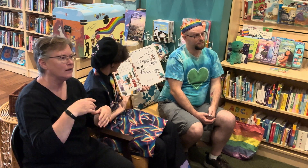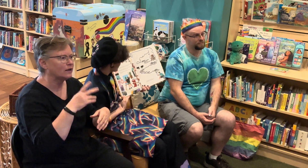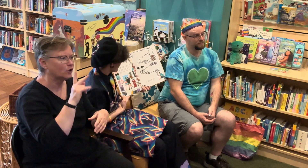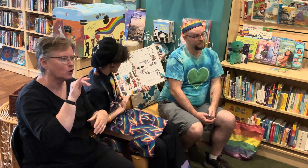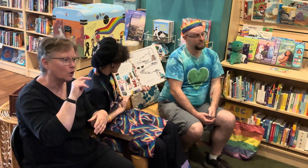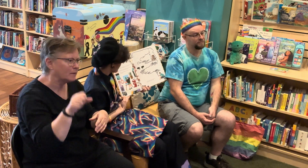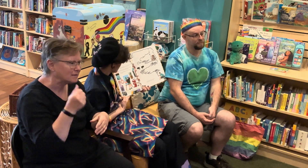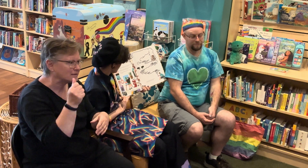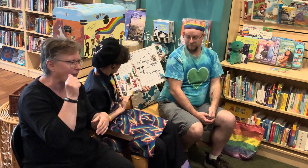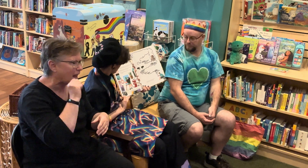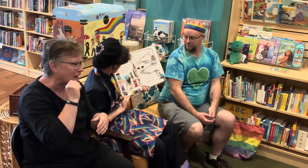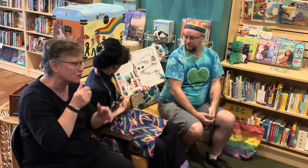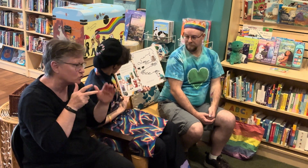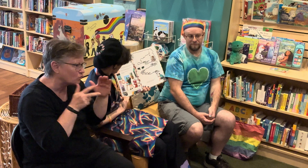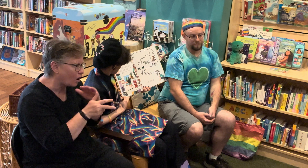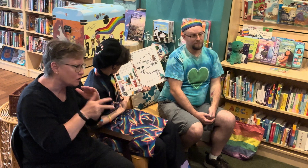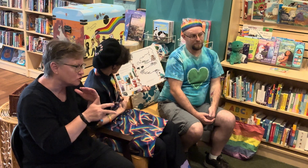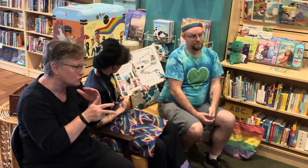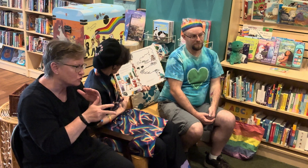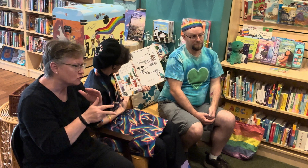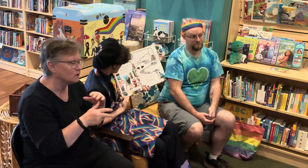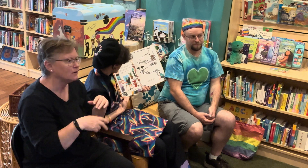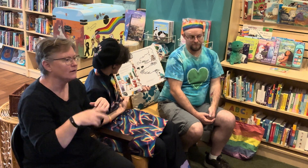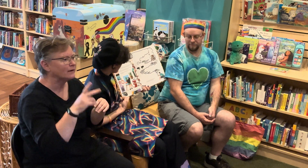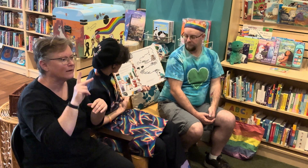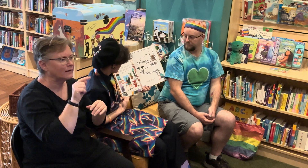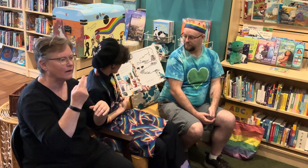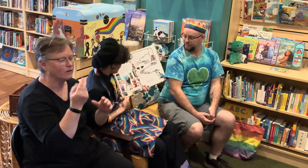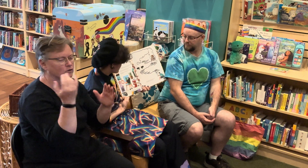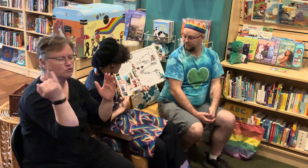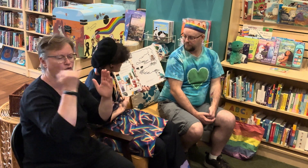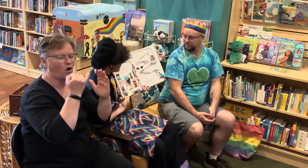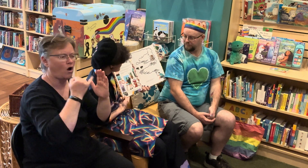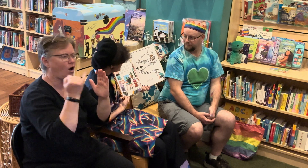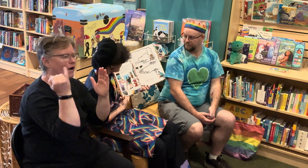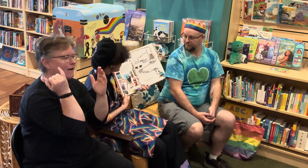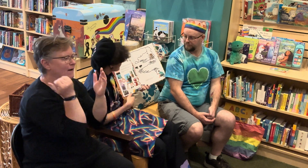Kermit's aunt's garage. Keith loved drawing anything with a twisting, turning